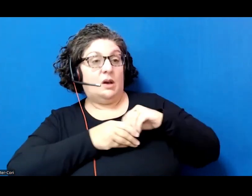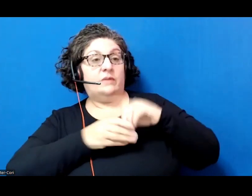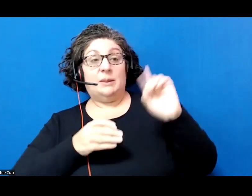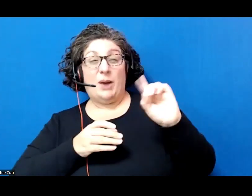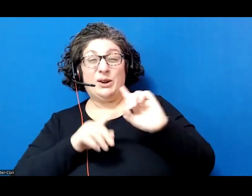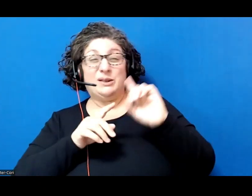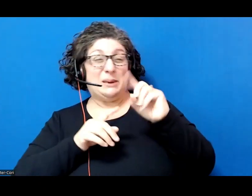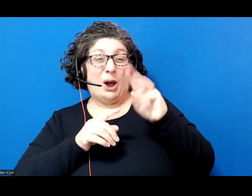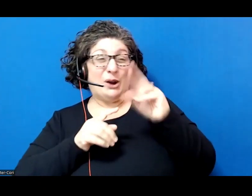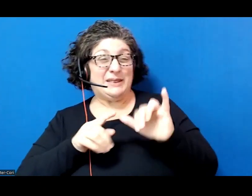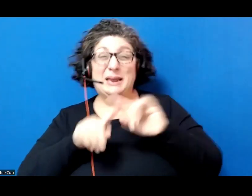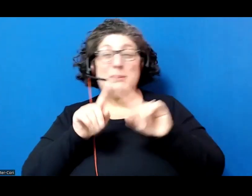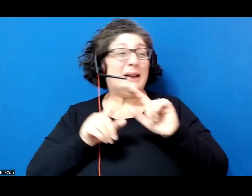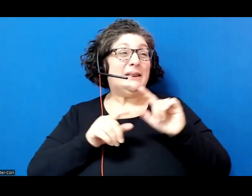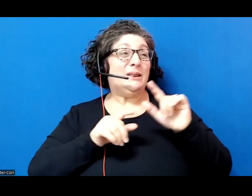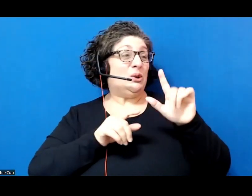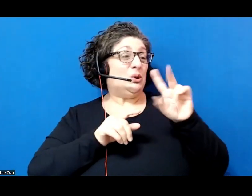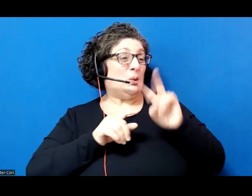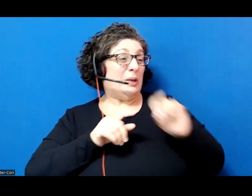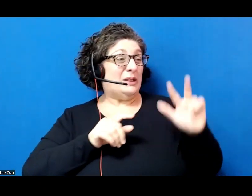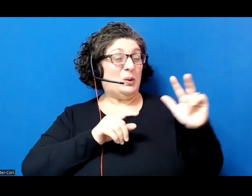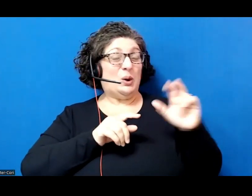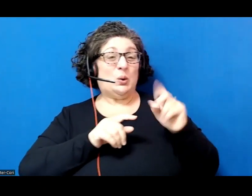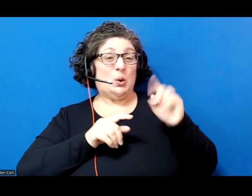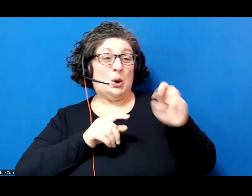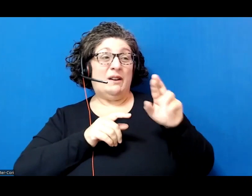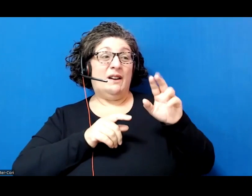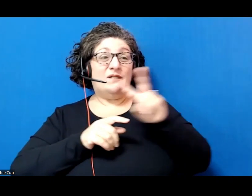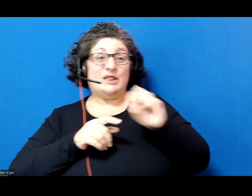In 2003 in Grutter v. Bollinger.